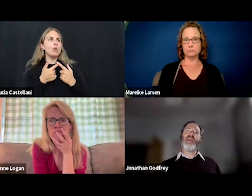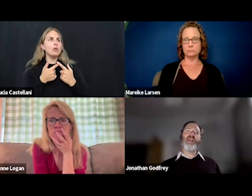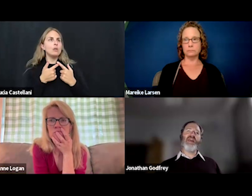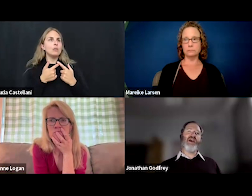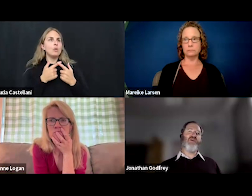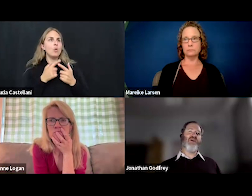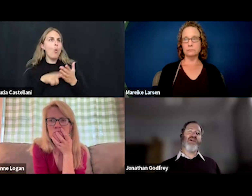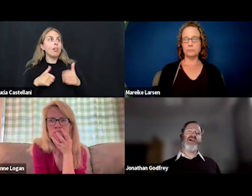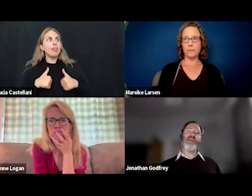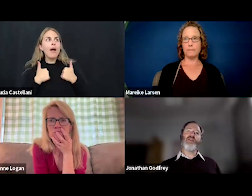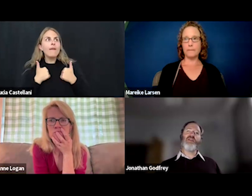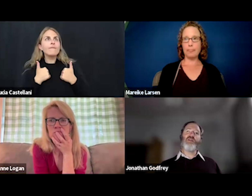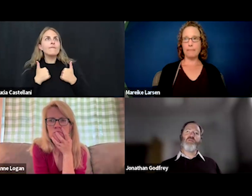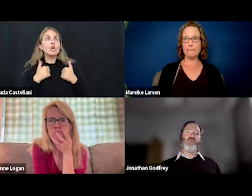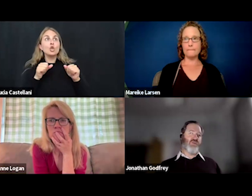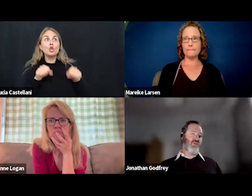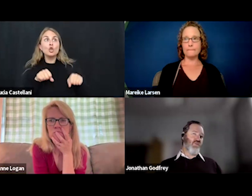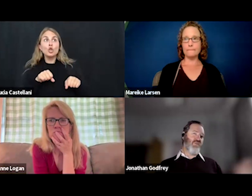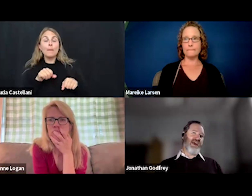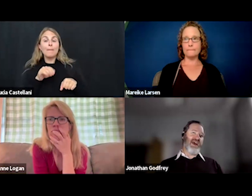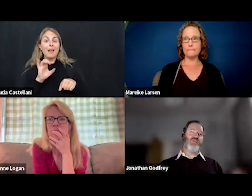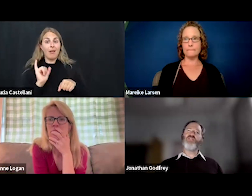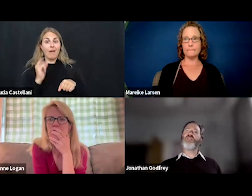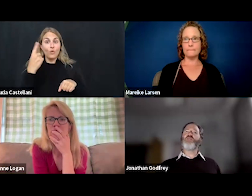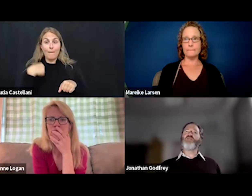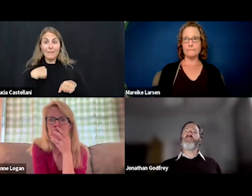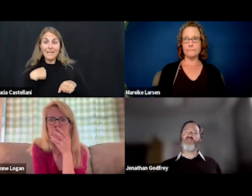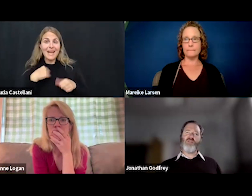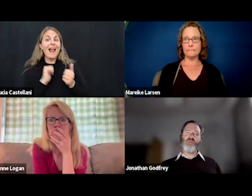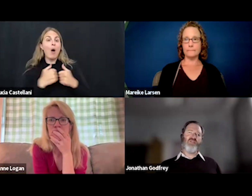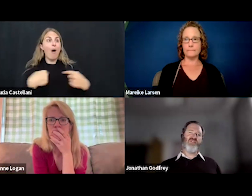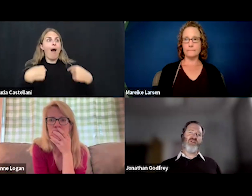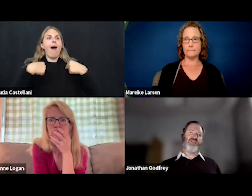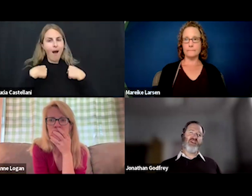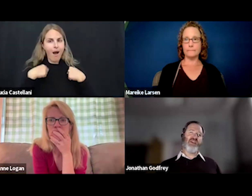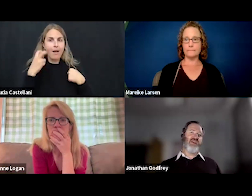and how I would be able to do statistical consulting